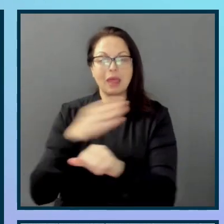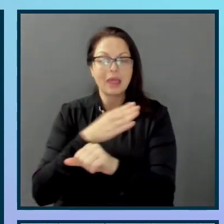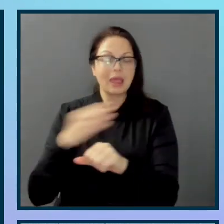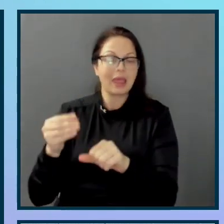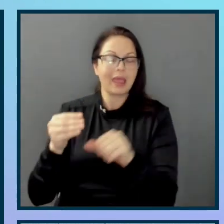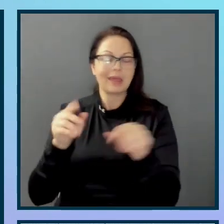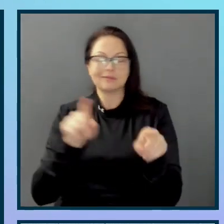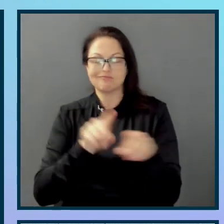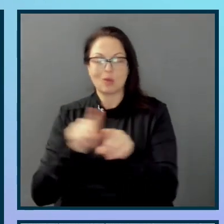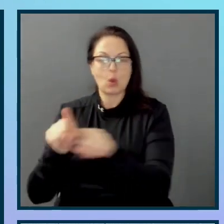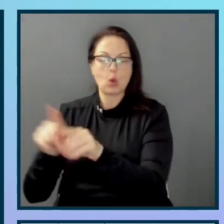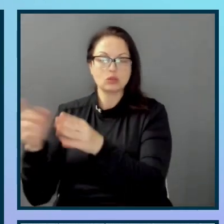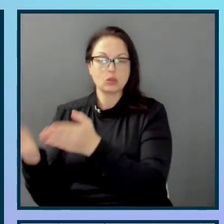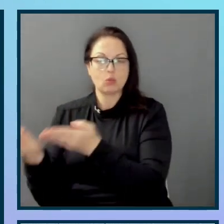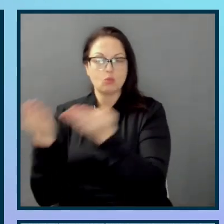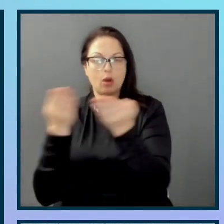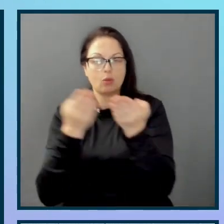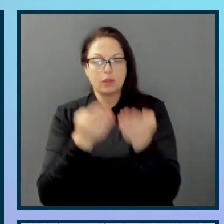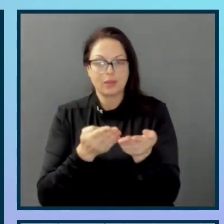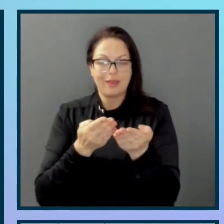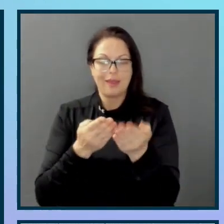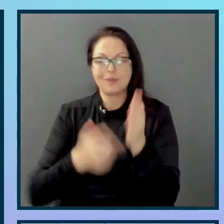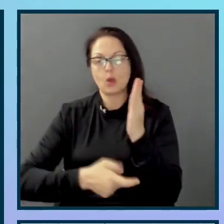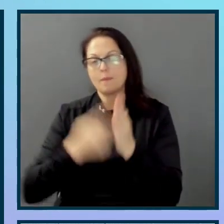to help them test and fix issues while still in development.